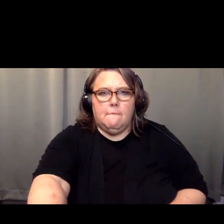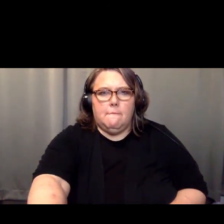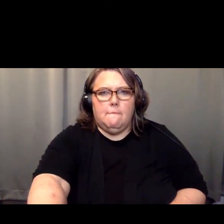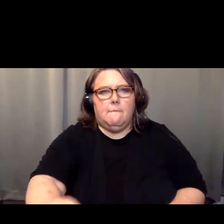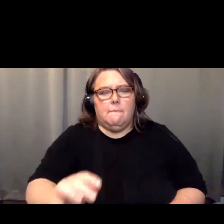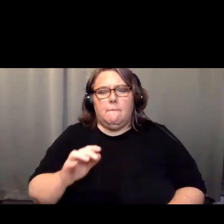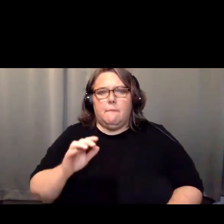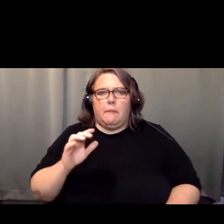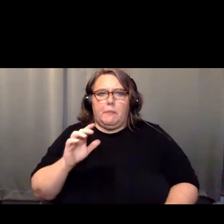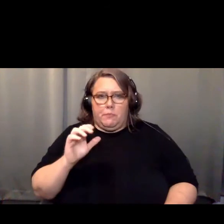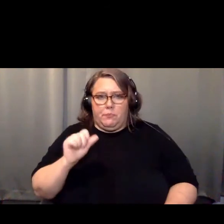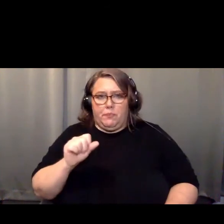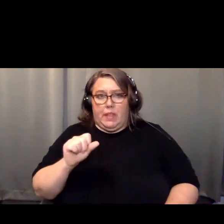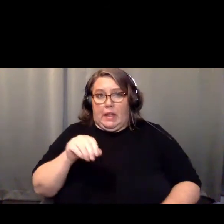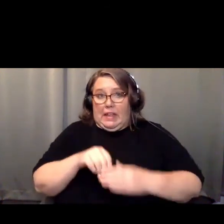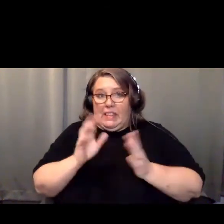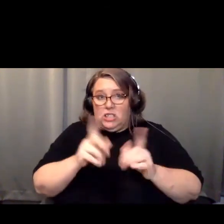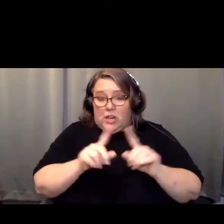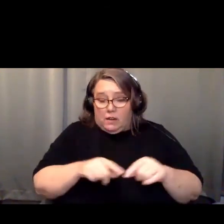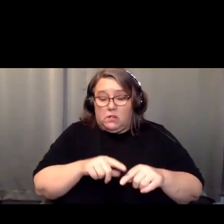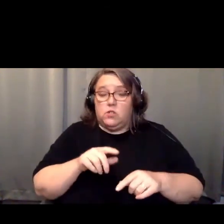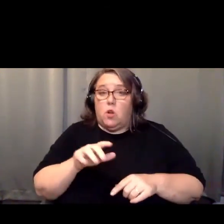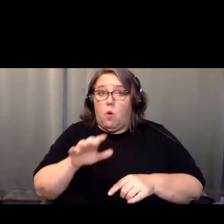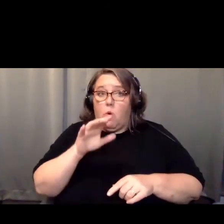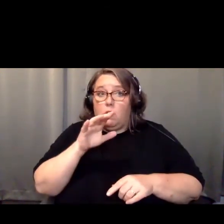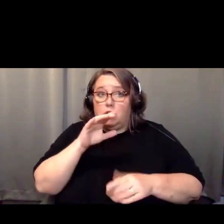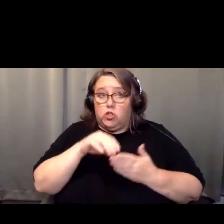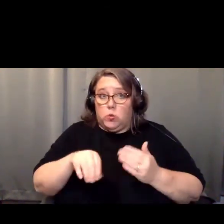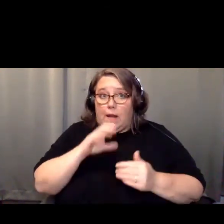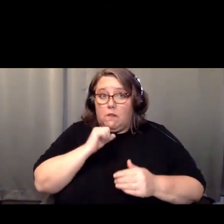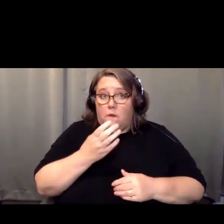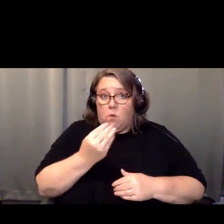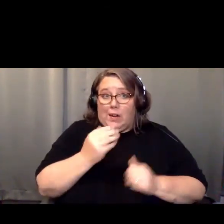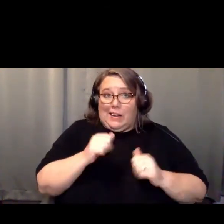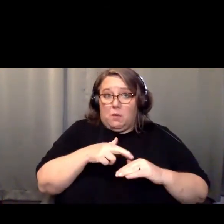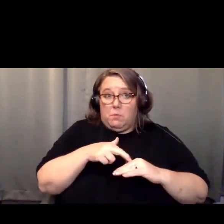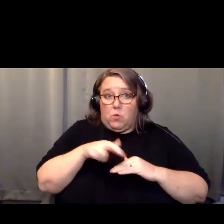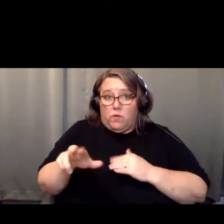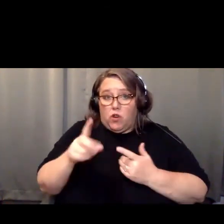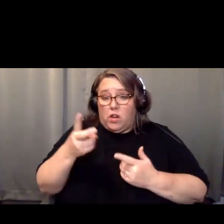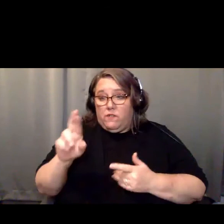[Angelica] So, a 14 year old can be referred to VR services? Yes, the answer is yes.